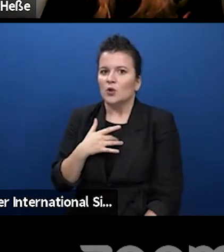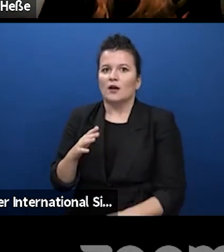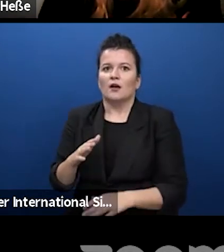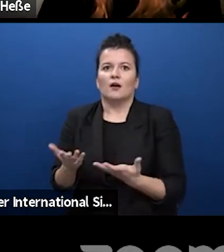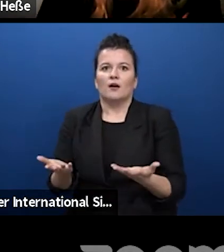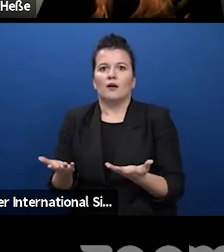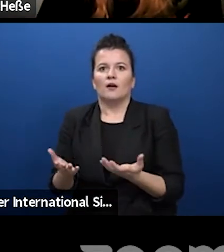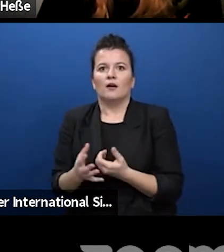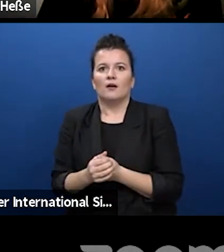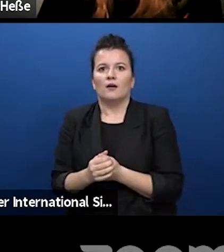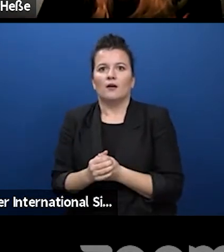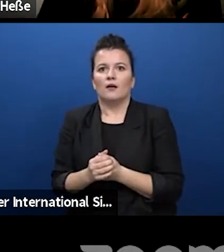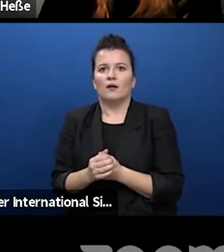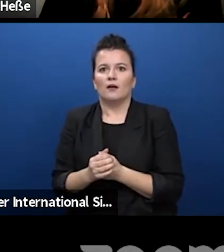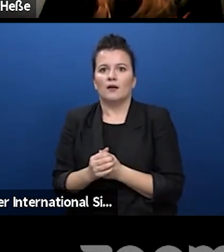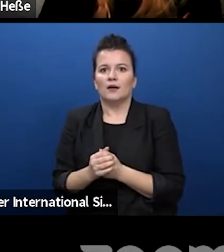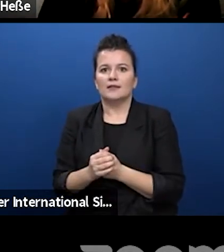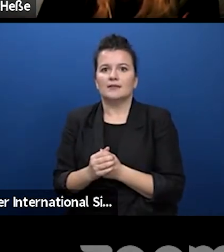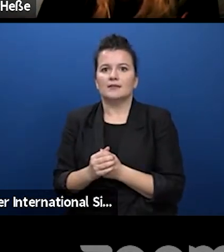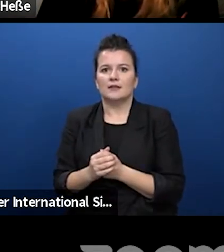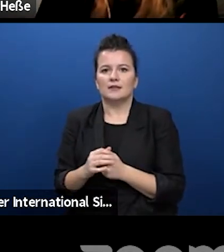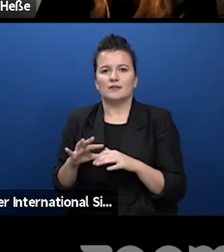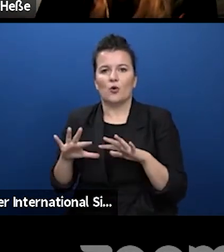about that you should work about that you know but you know it's how contextualized you know and